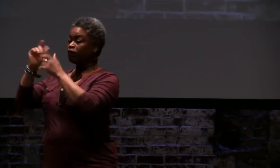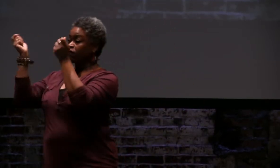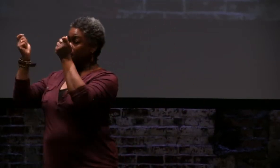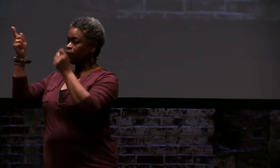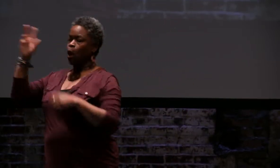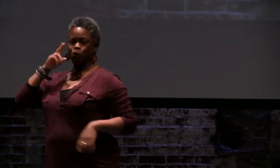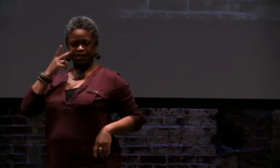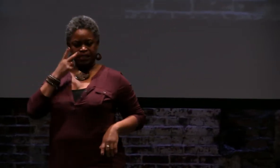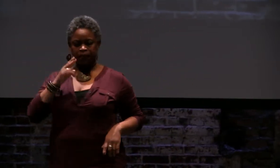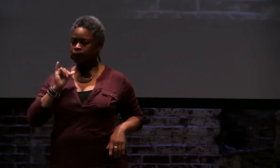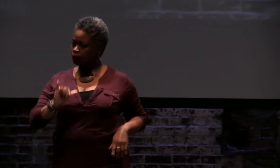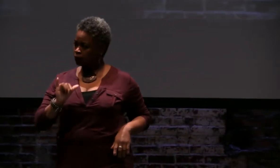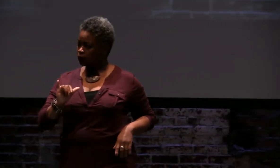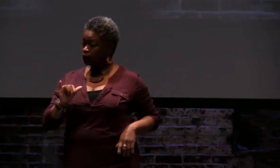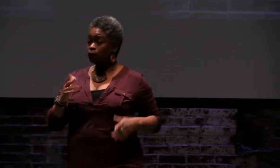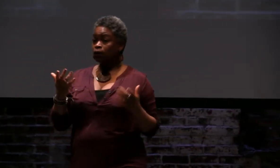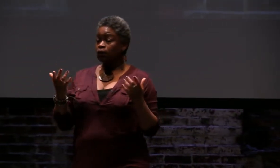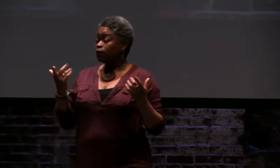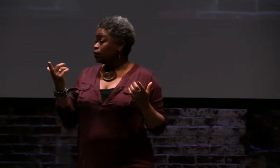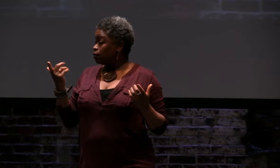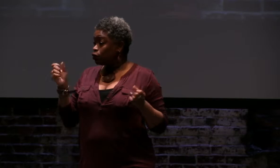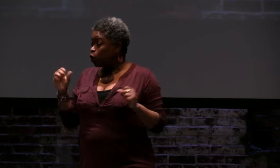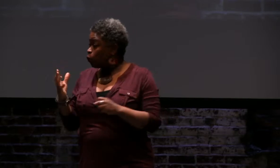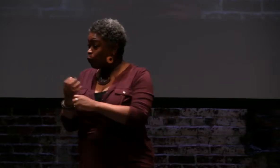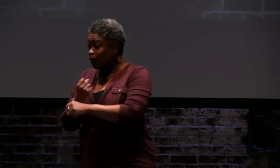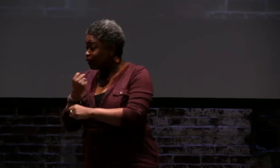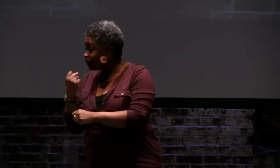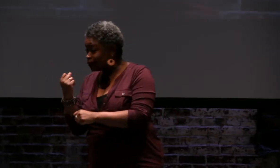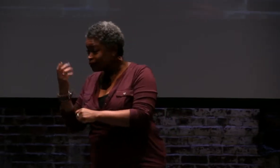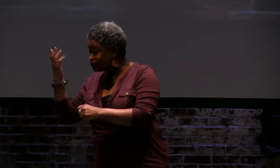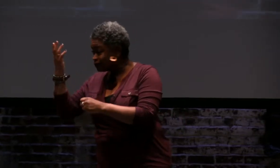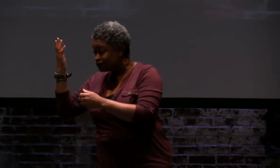and archive the process in some kind of media format